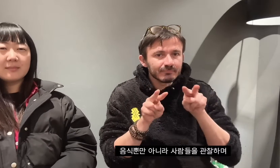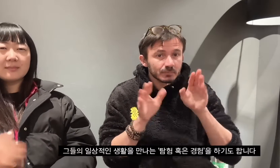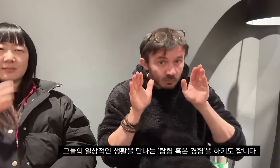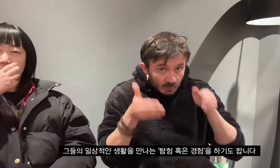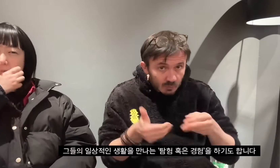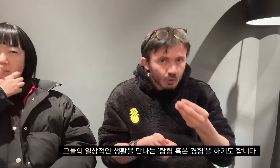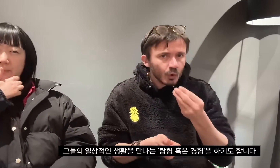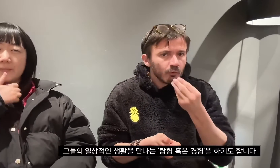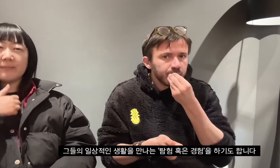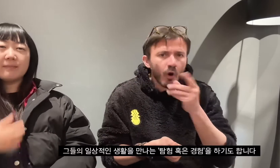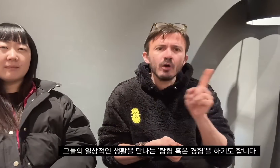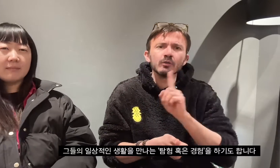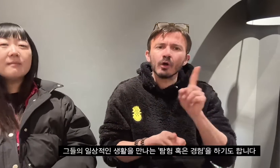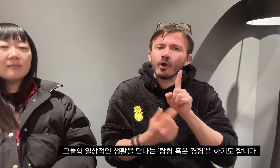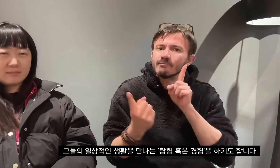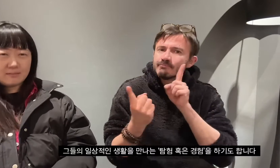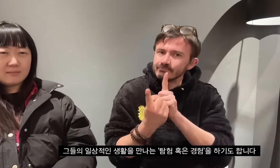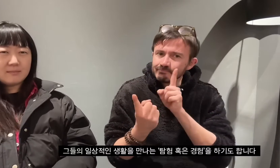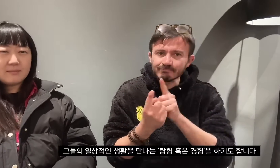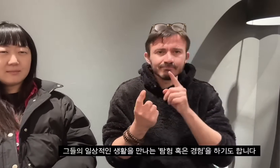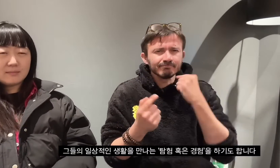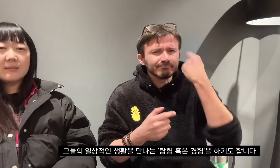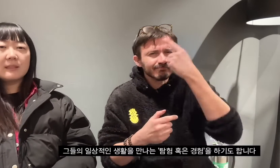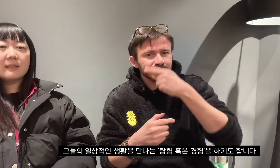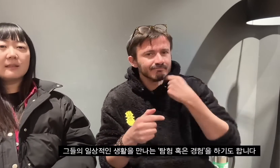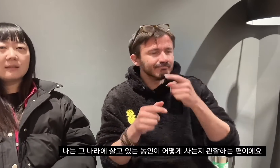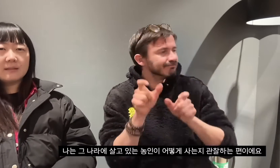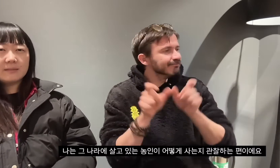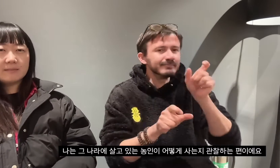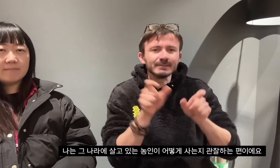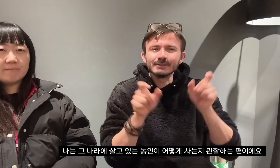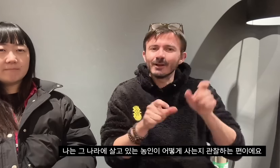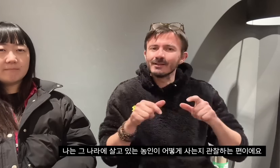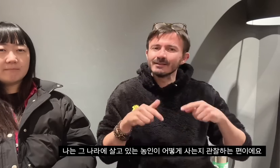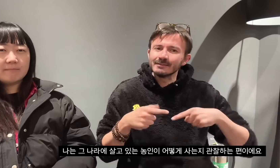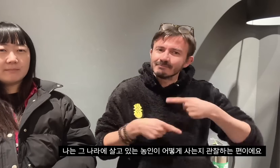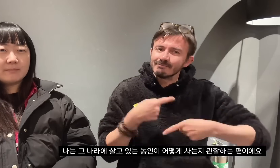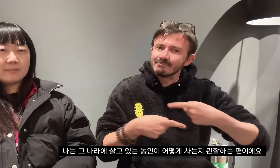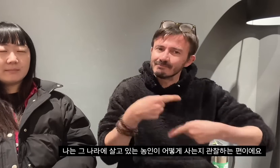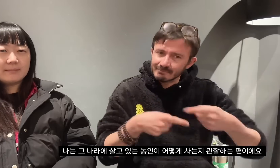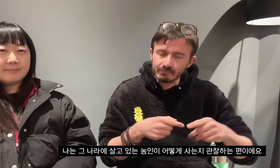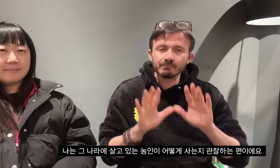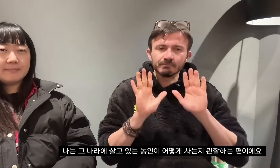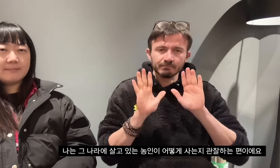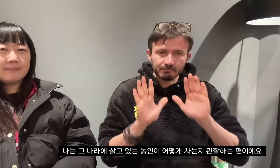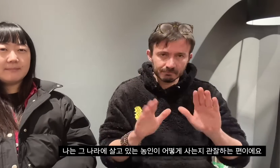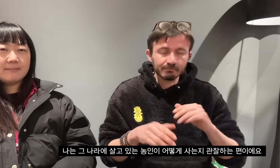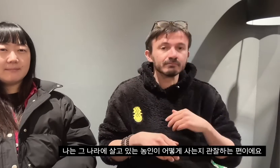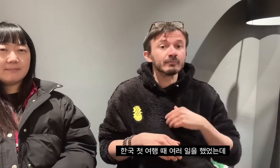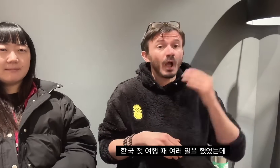not only food but also observing people and meeting their daily lives. I tend to observe how the deaf living in the country live.